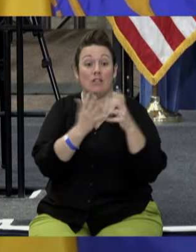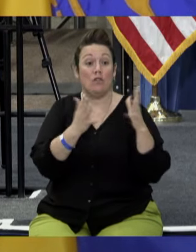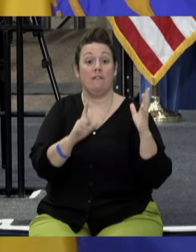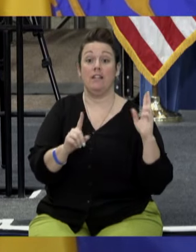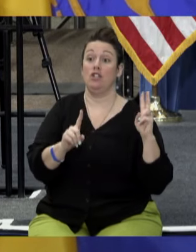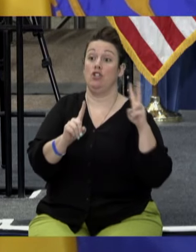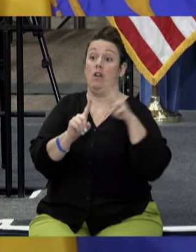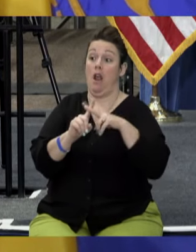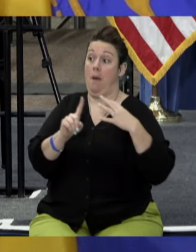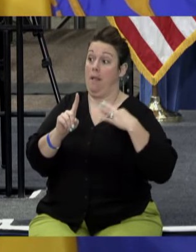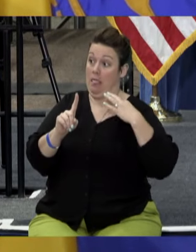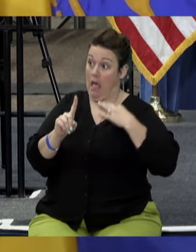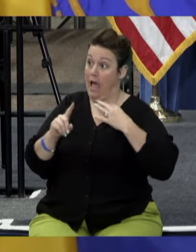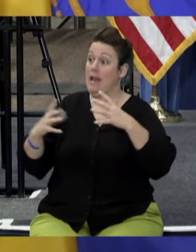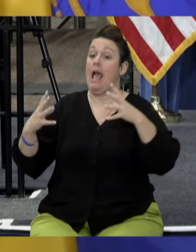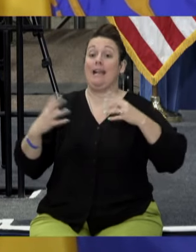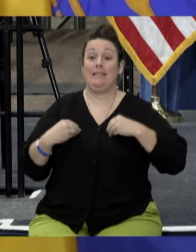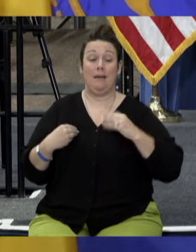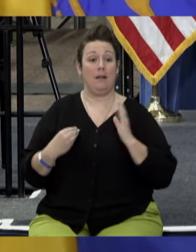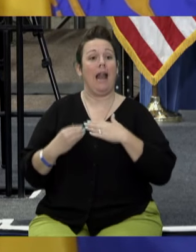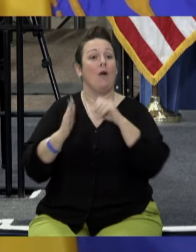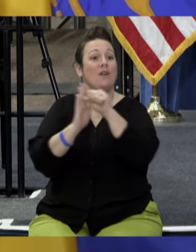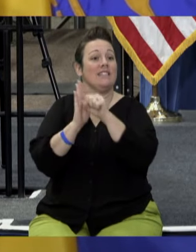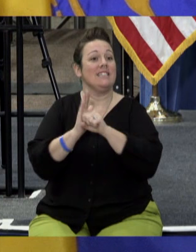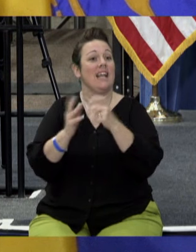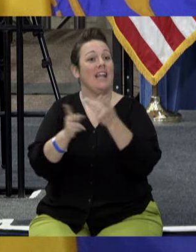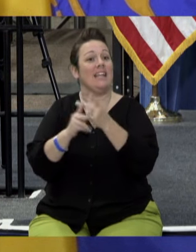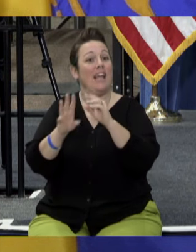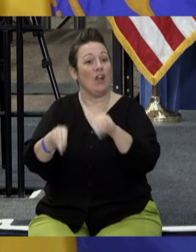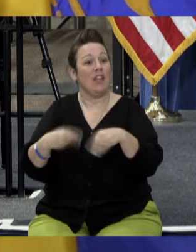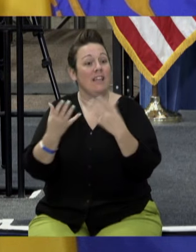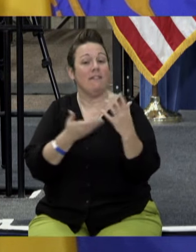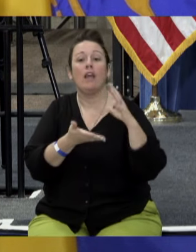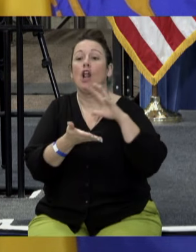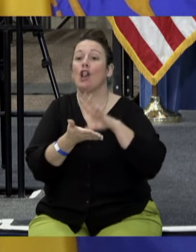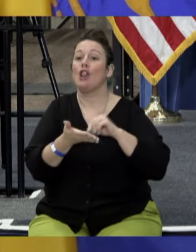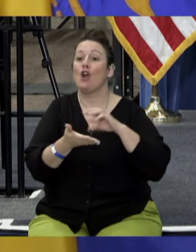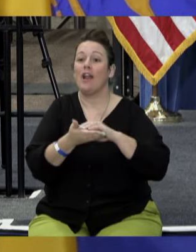accepted into our state caregiving learning collaboratives so that they can learn from